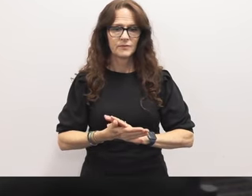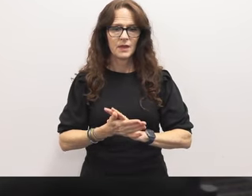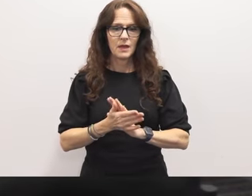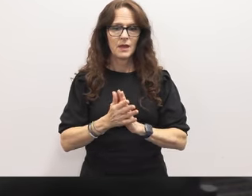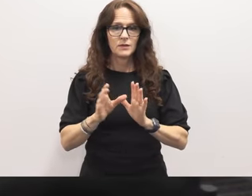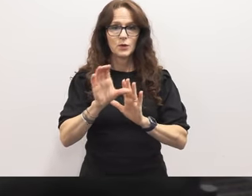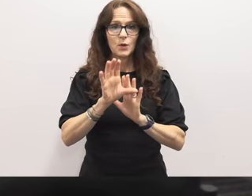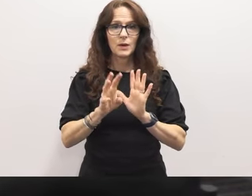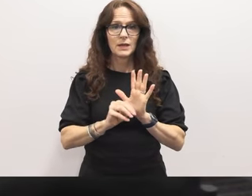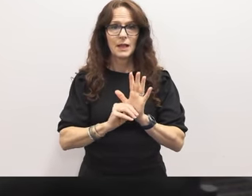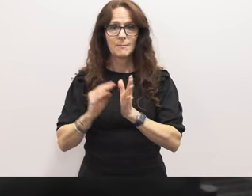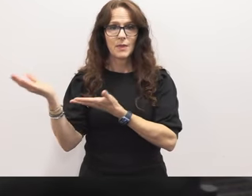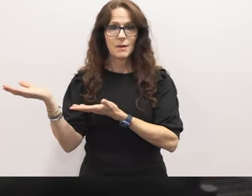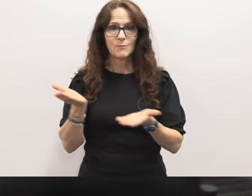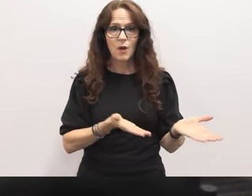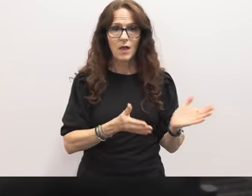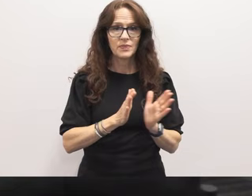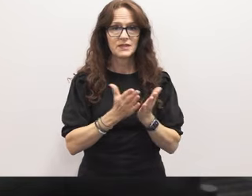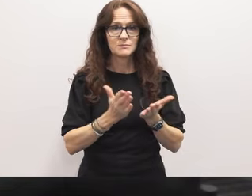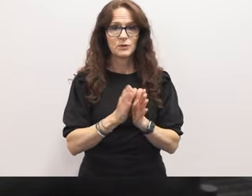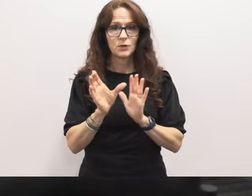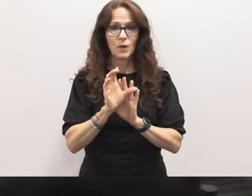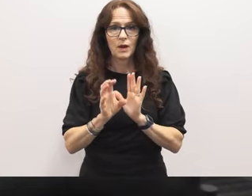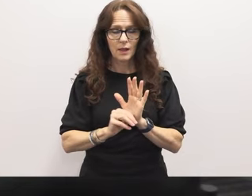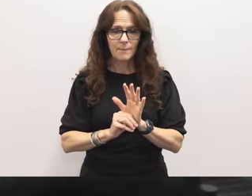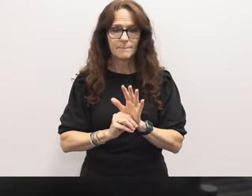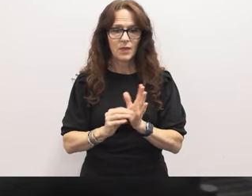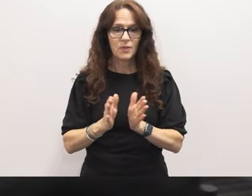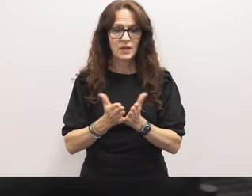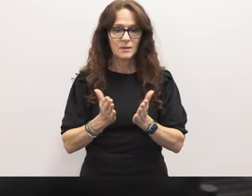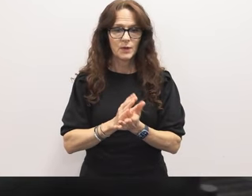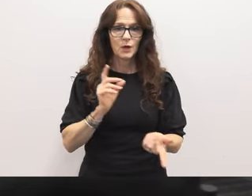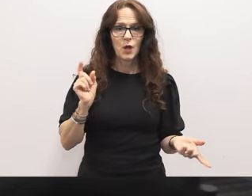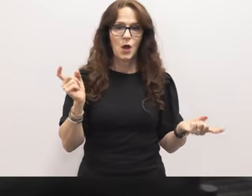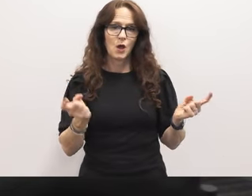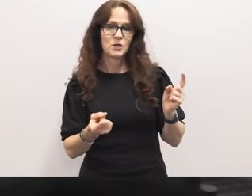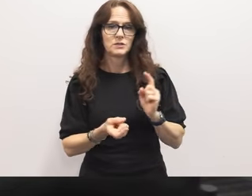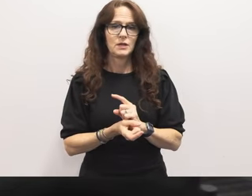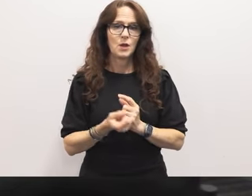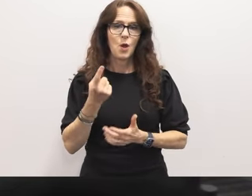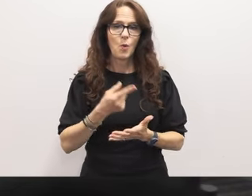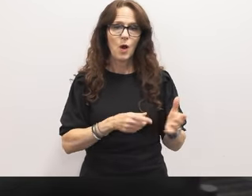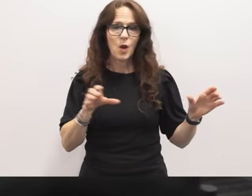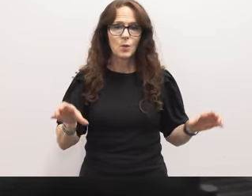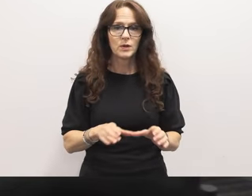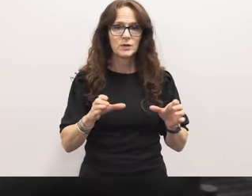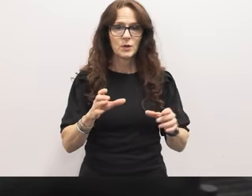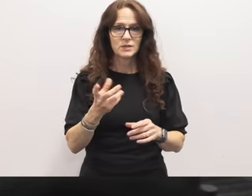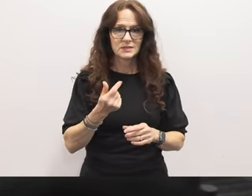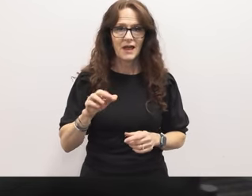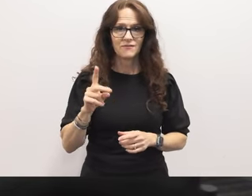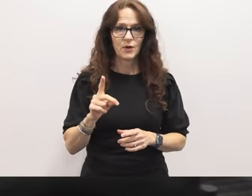And so again, like these books are changing what we do at Stanford, but also what we do in the district.